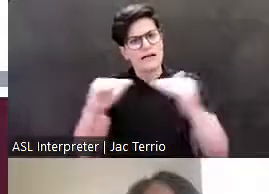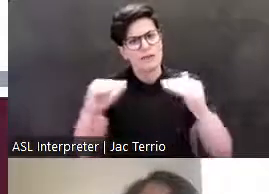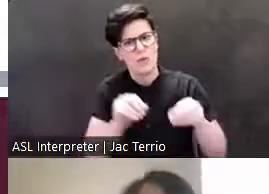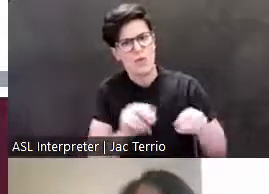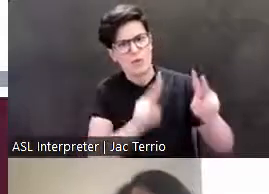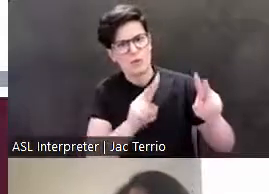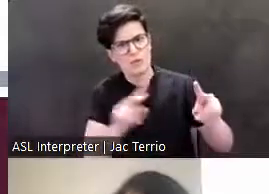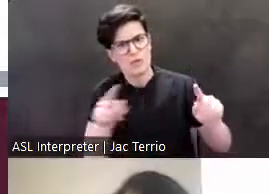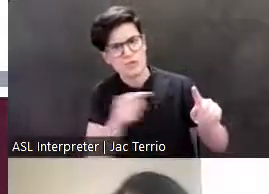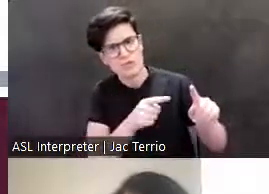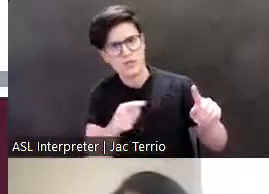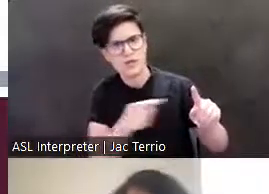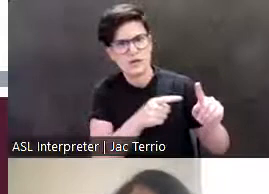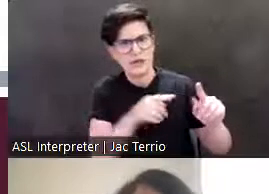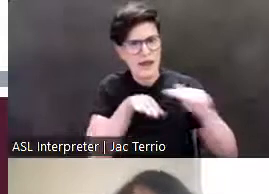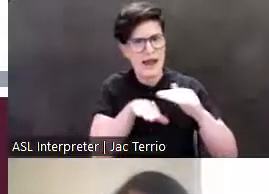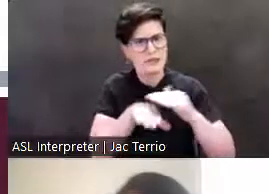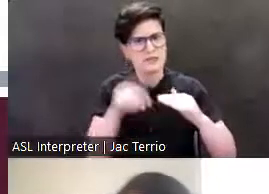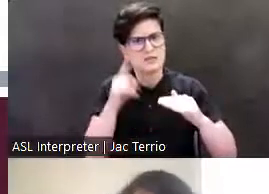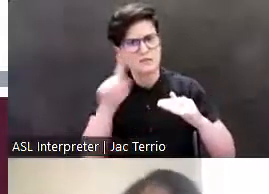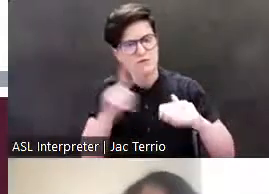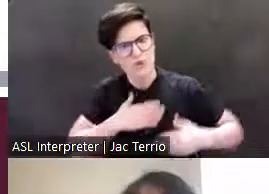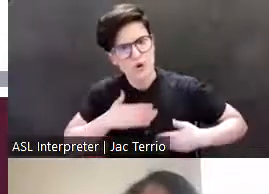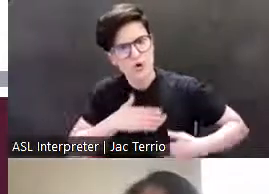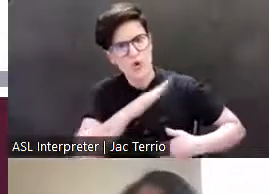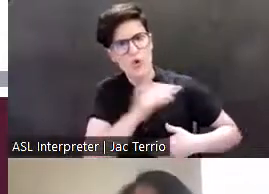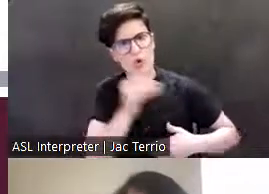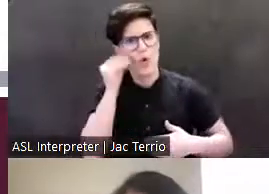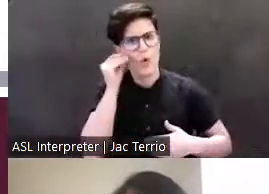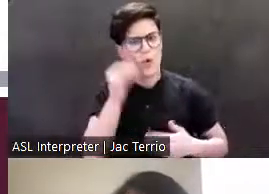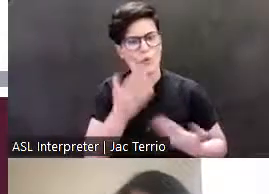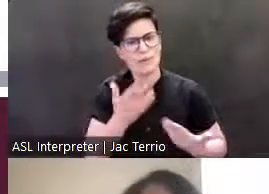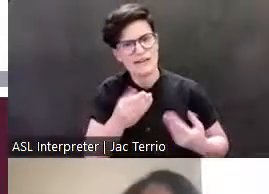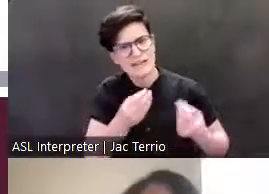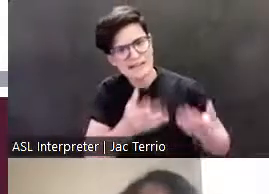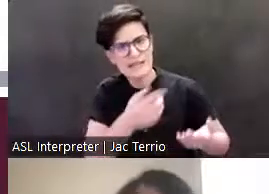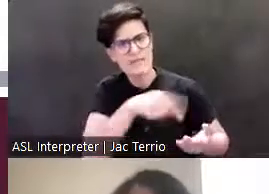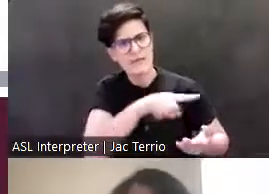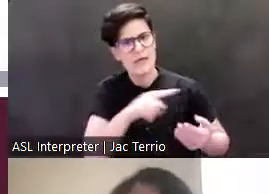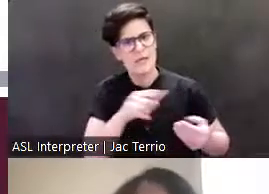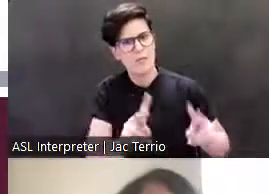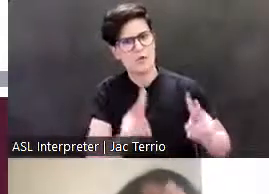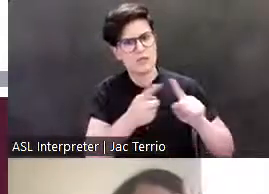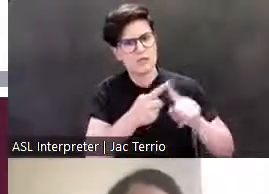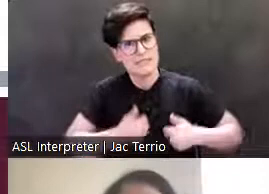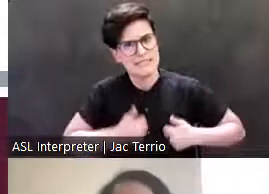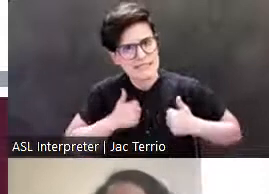to be enjoyed their home or have an opportunity to have a home in the apartment.